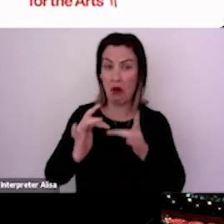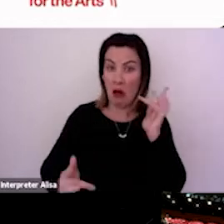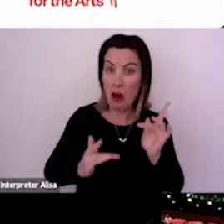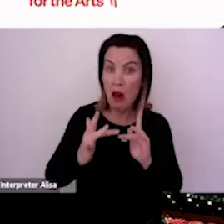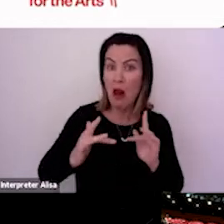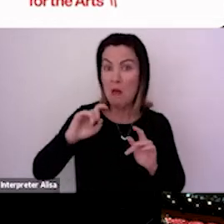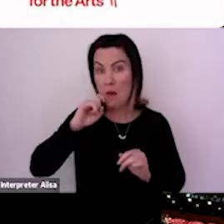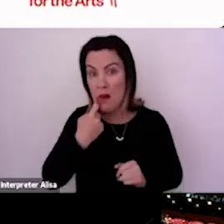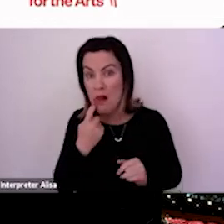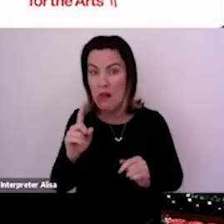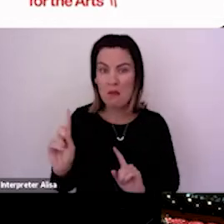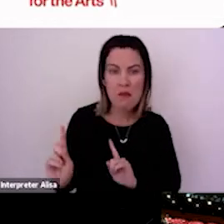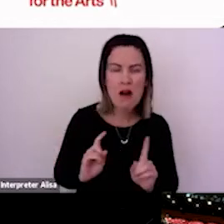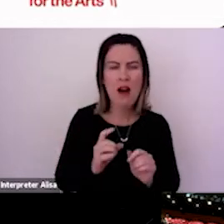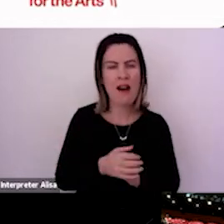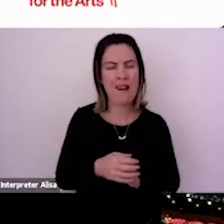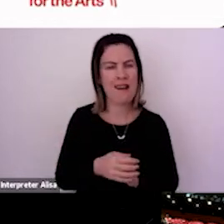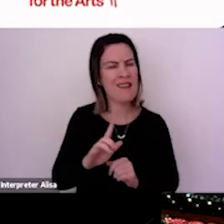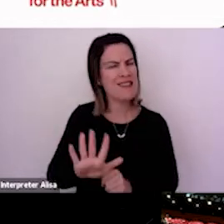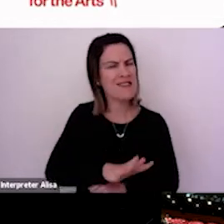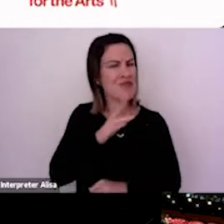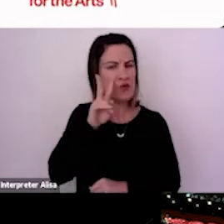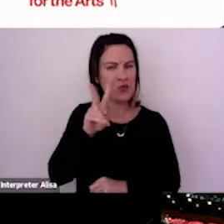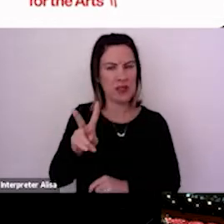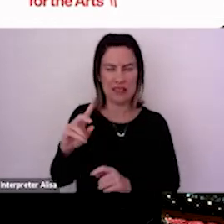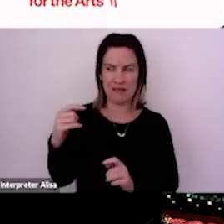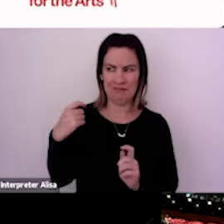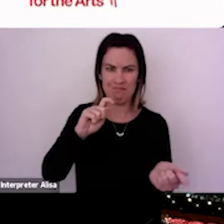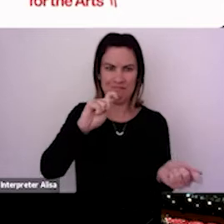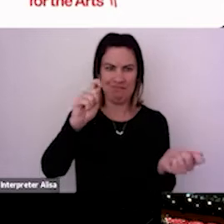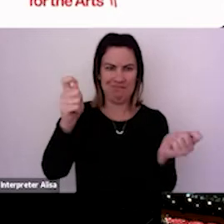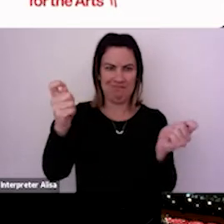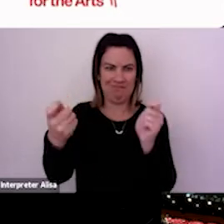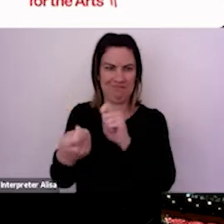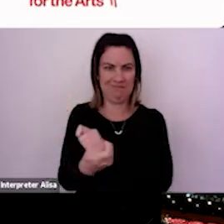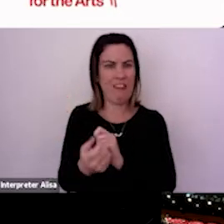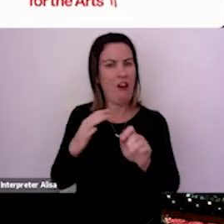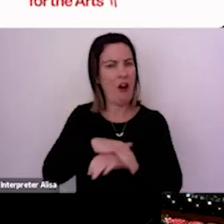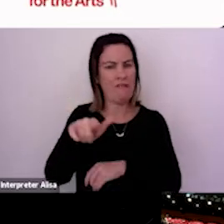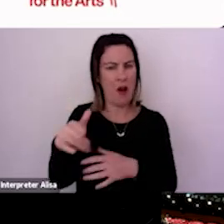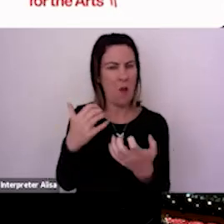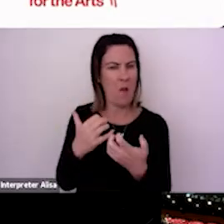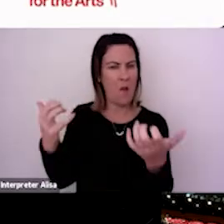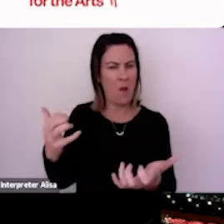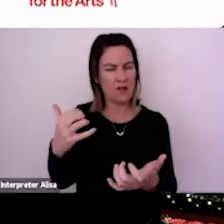seeing some interesting COVID-19 of evolution, in terms of how people are thinking about things, which we are going to take you through today.